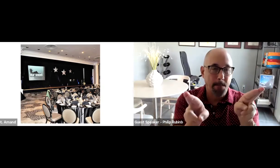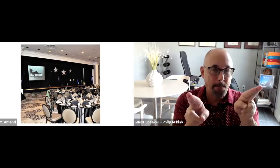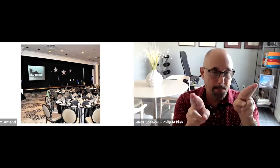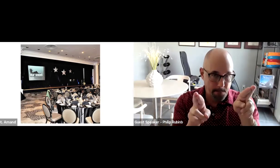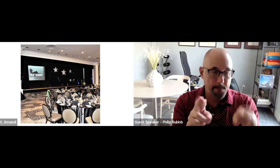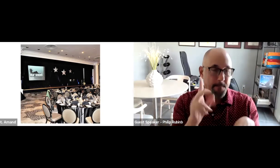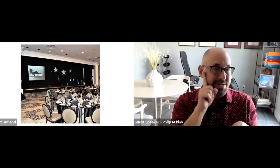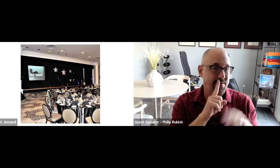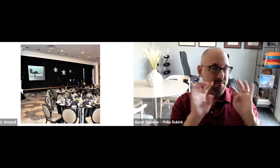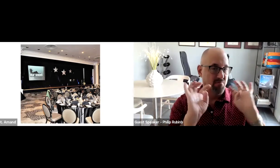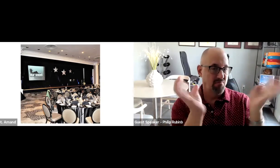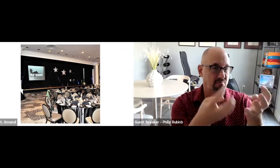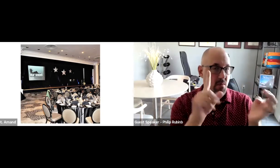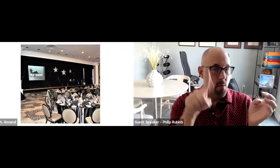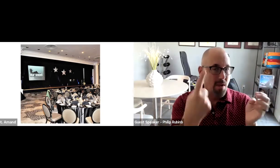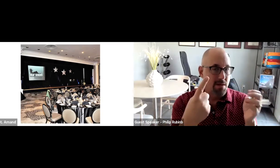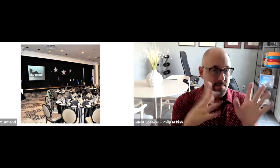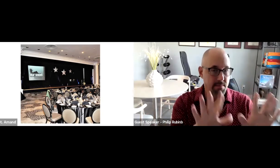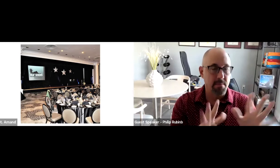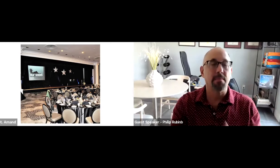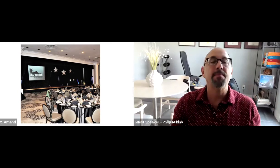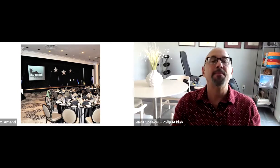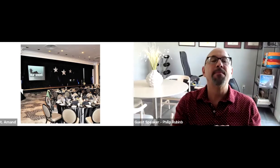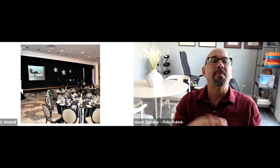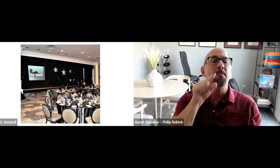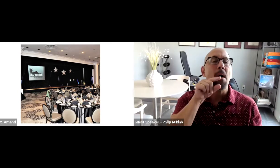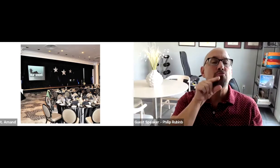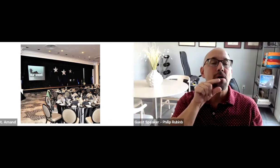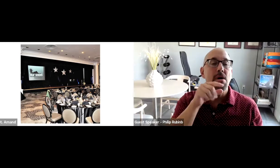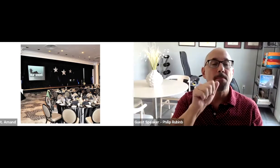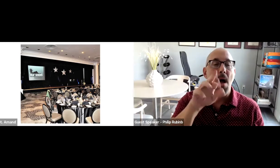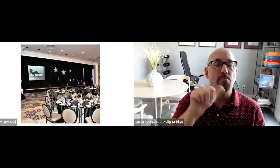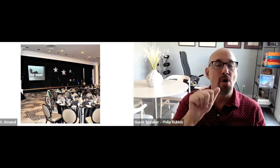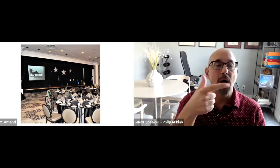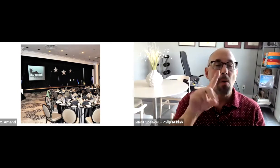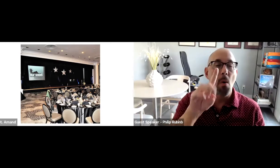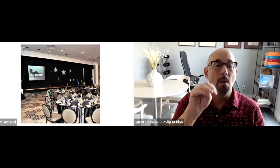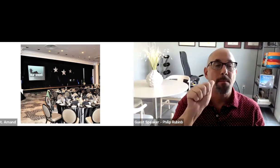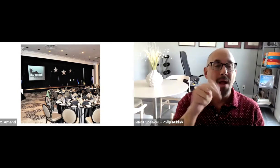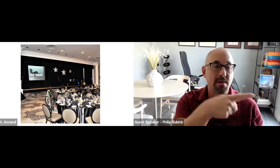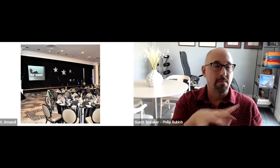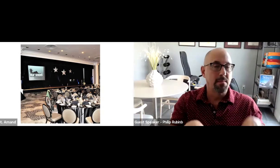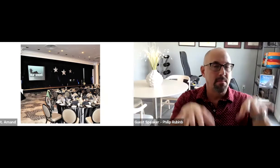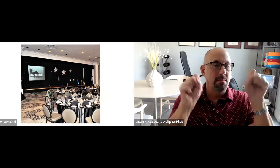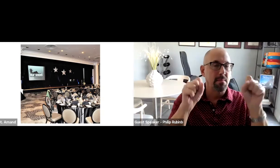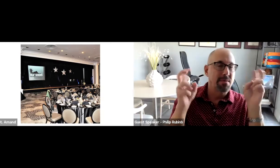so, at a restaurant, there was a private room for a Deaf gathering for Halloween one year.